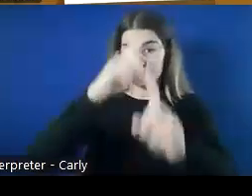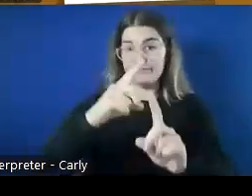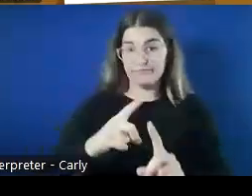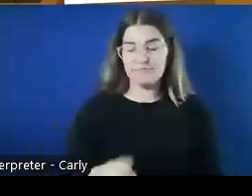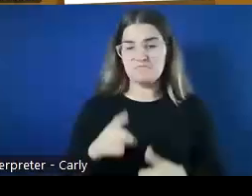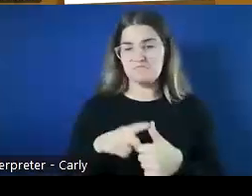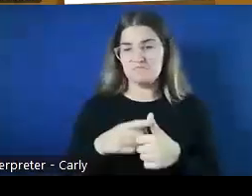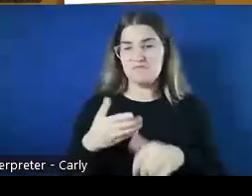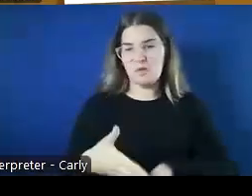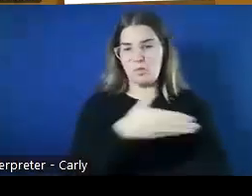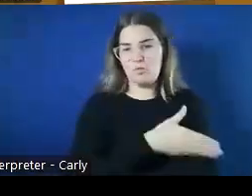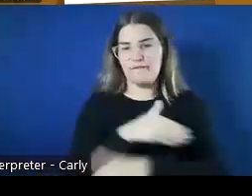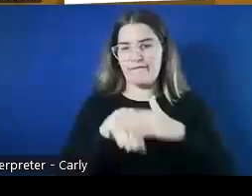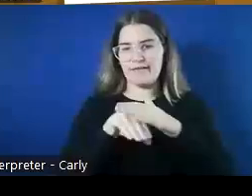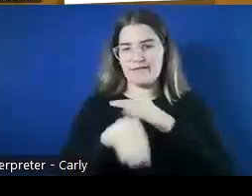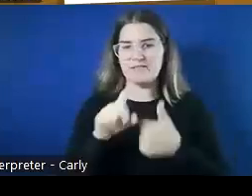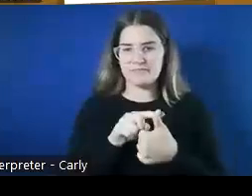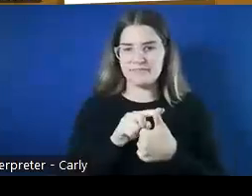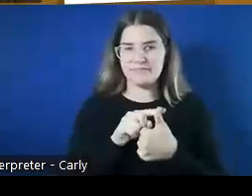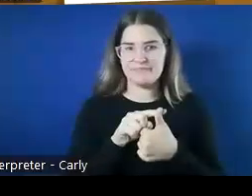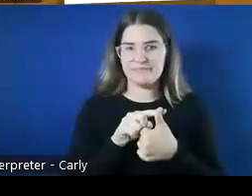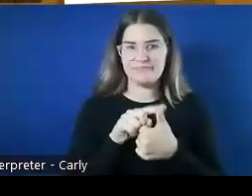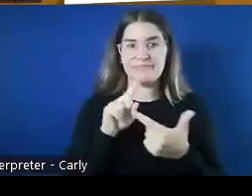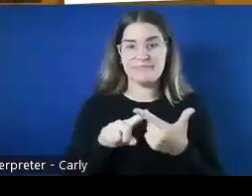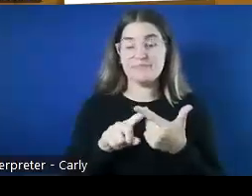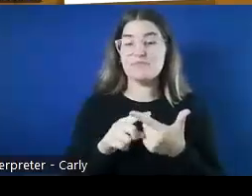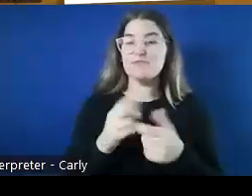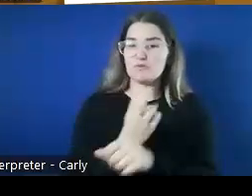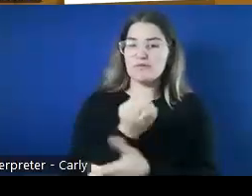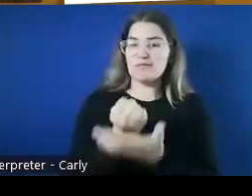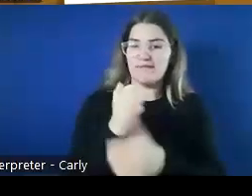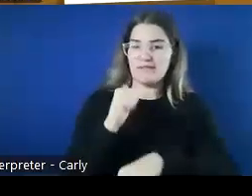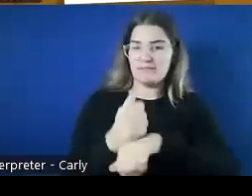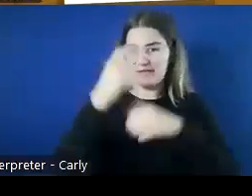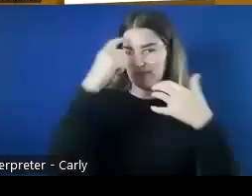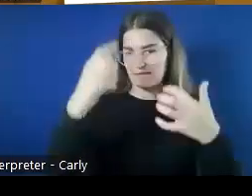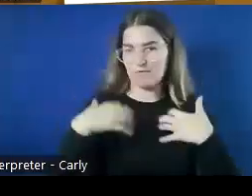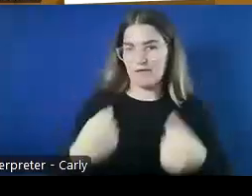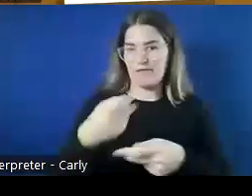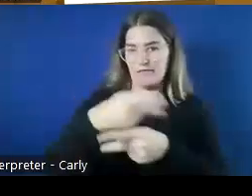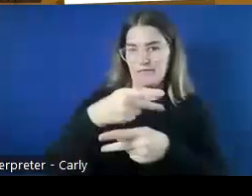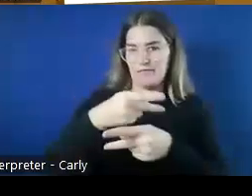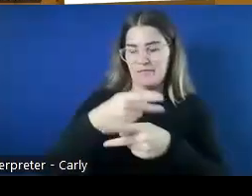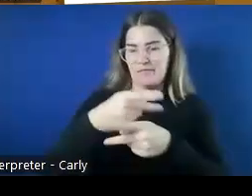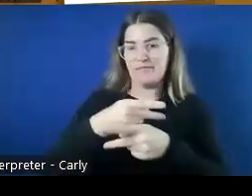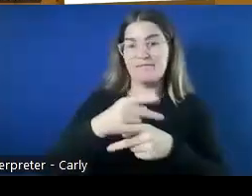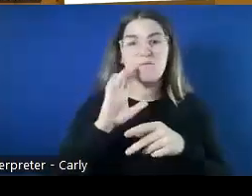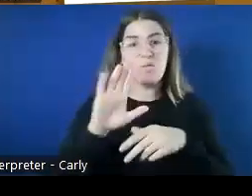number one to evidence-based high quality mental health care for kids of all backgrounds shapes